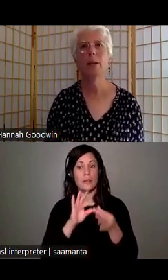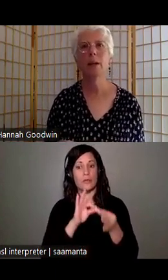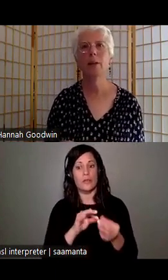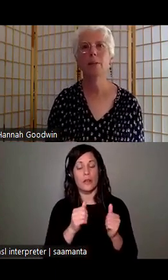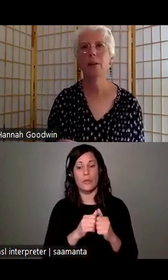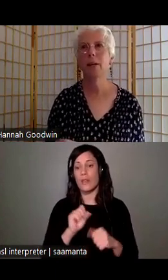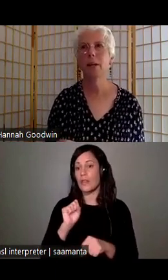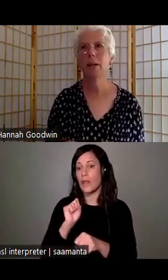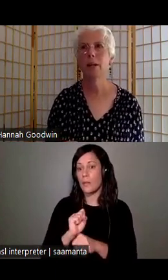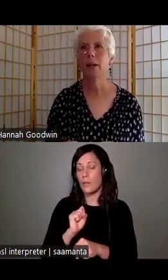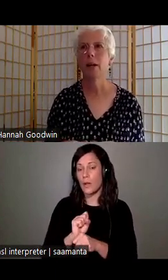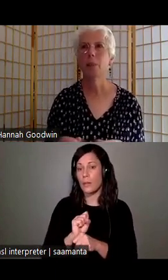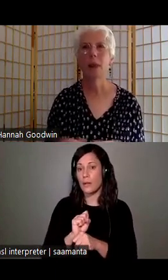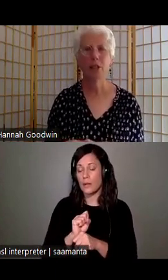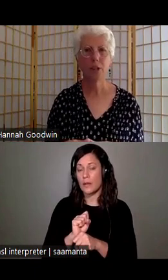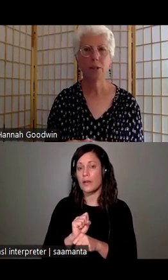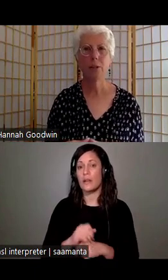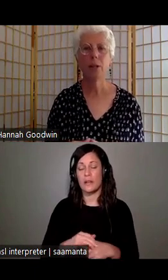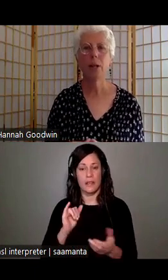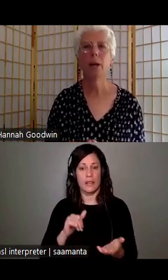that are very practical